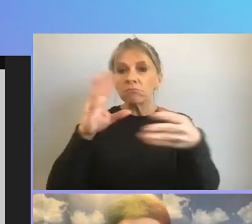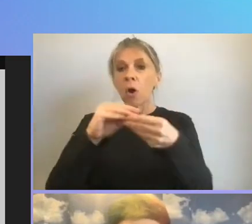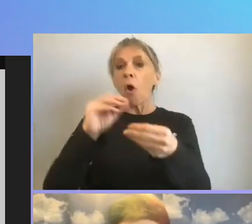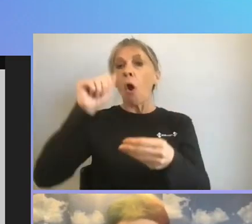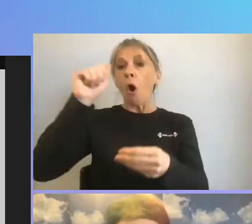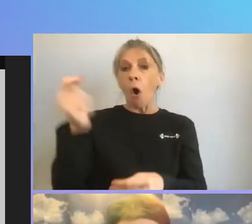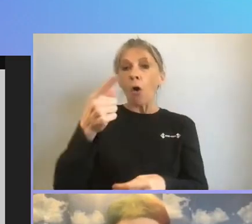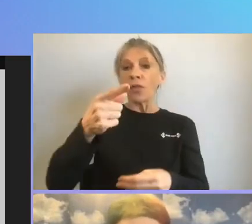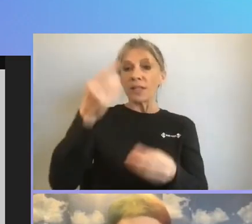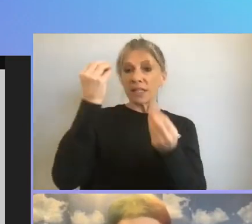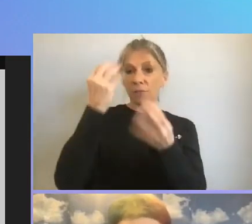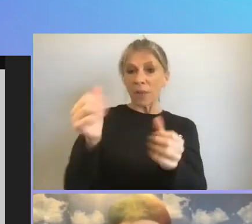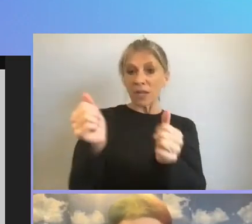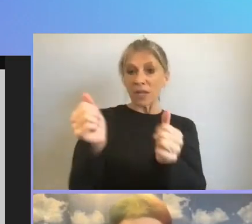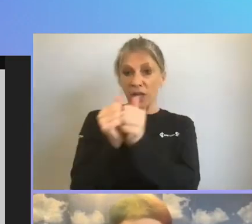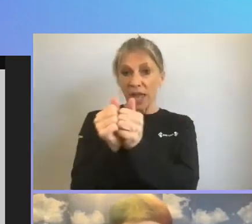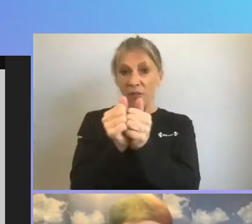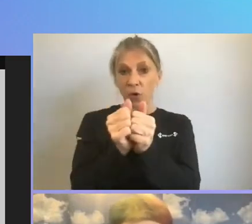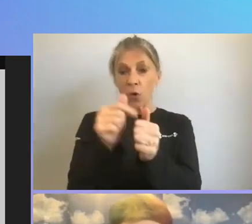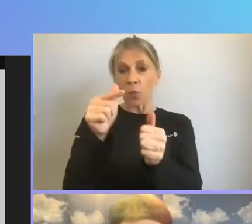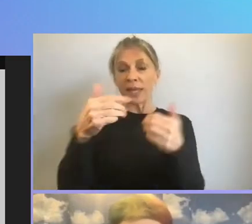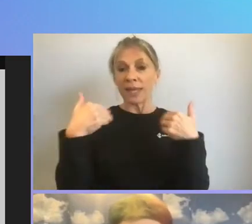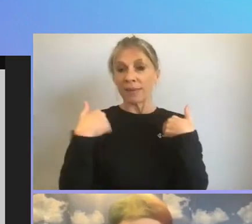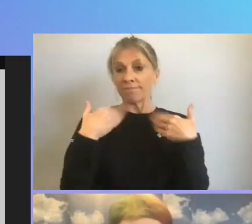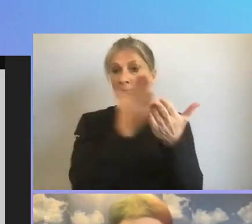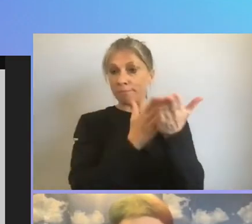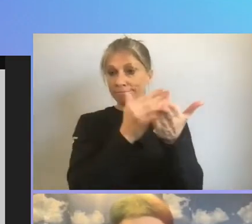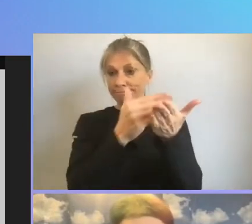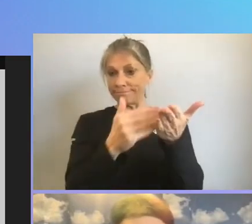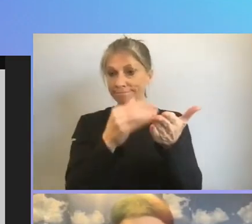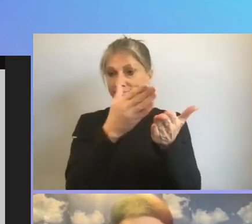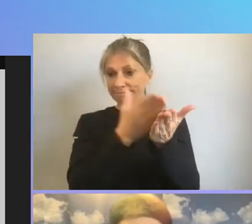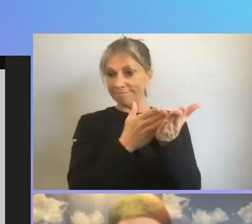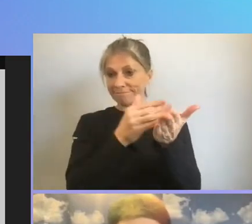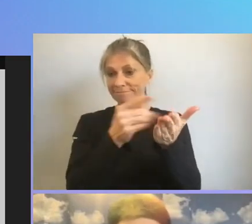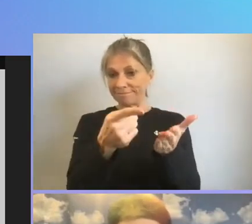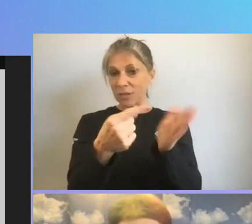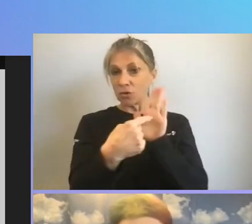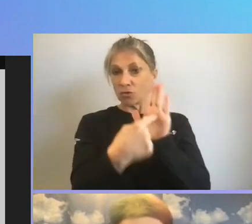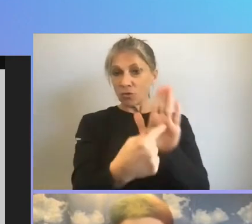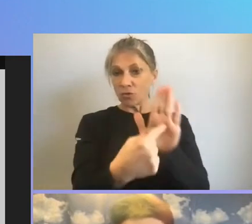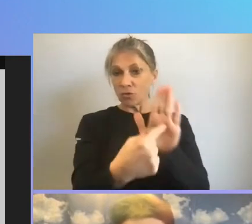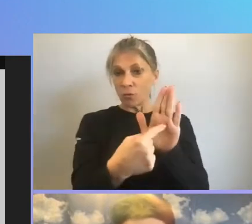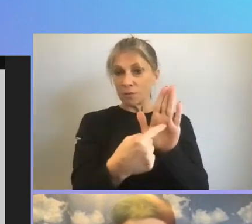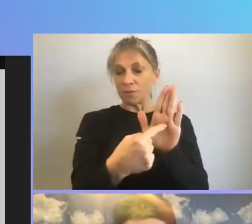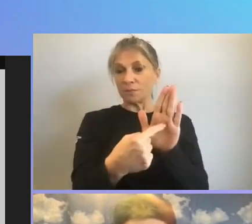data together, we get this pie